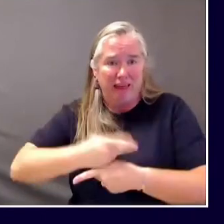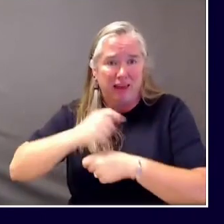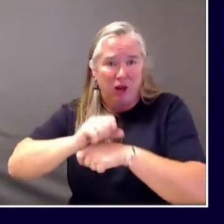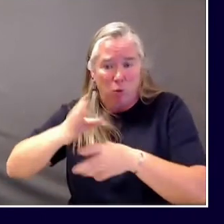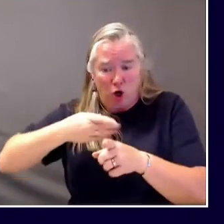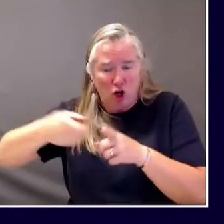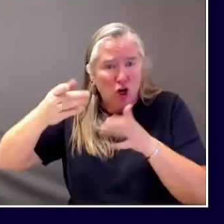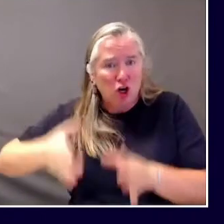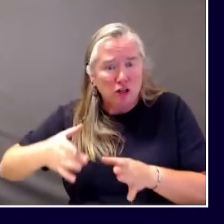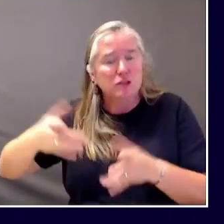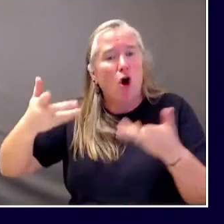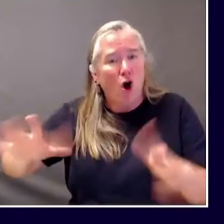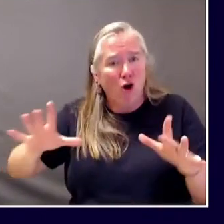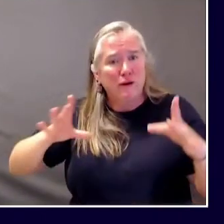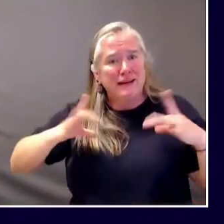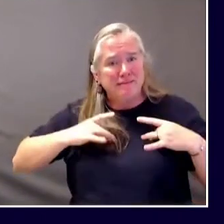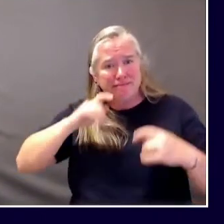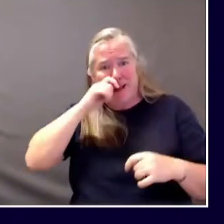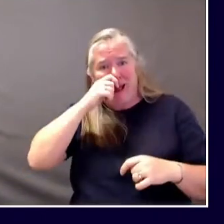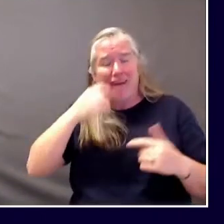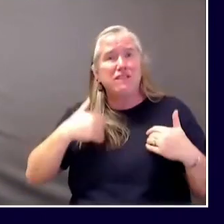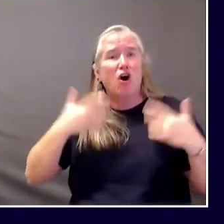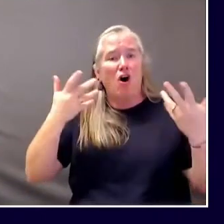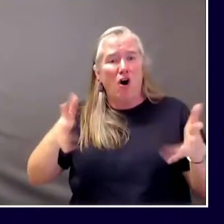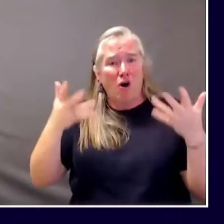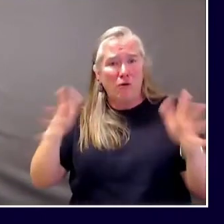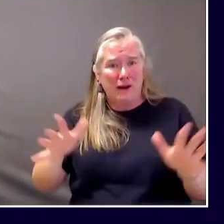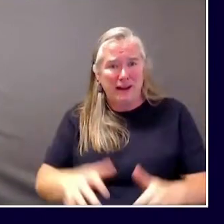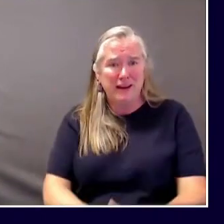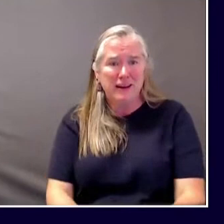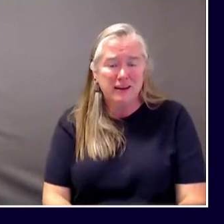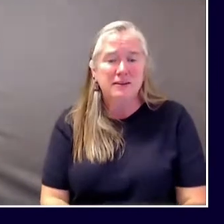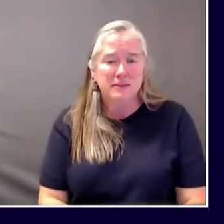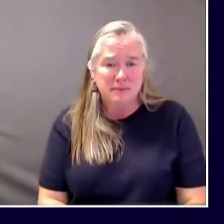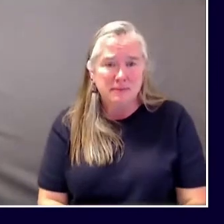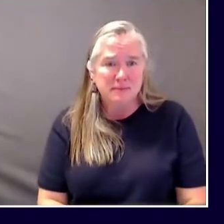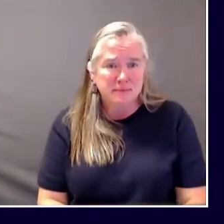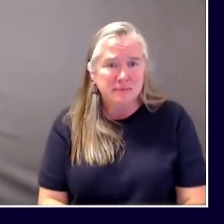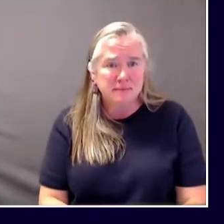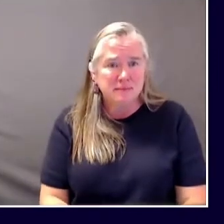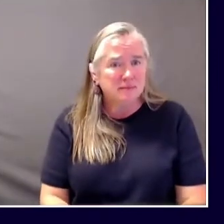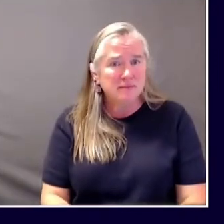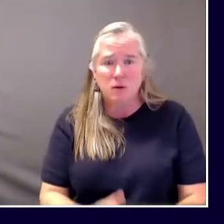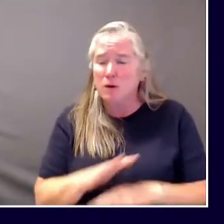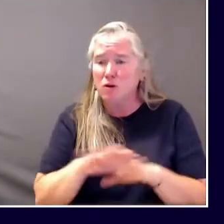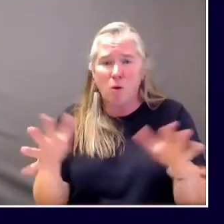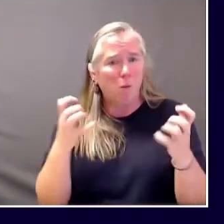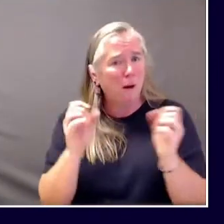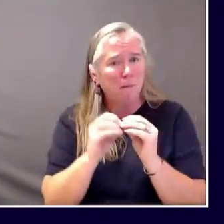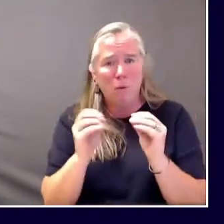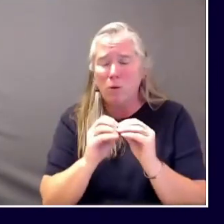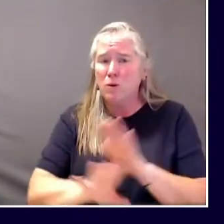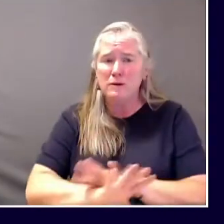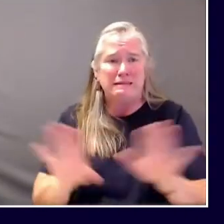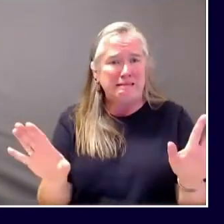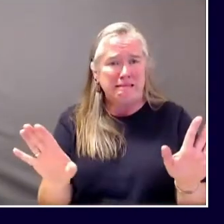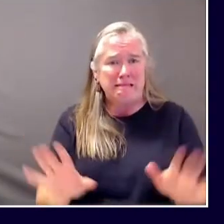one thousand one hundred forty